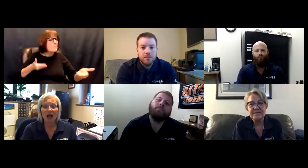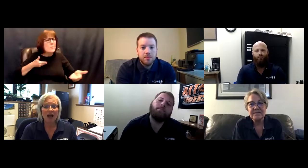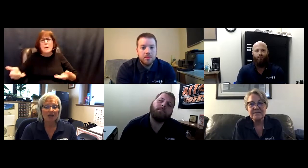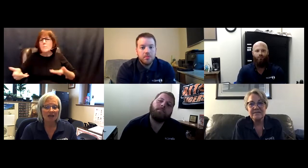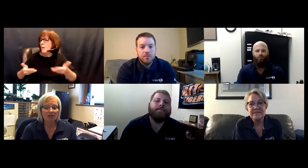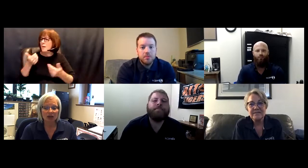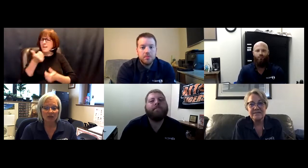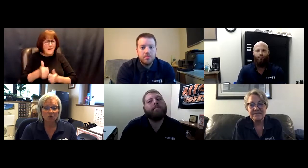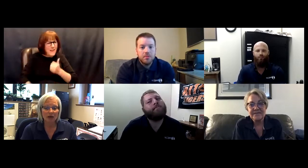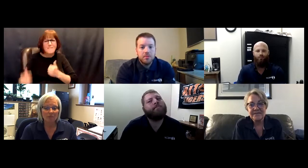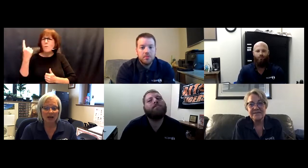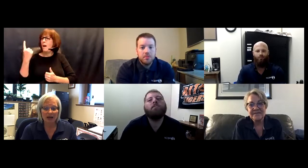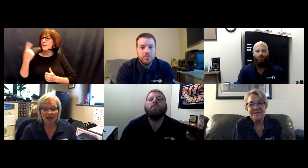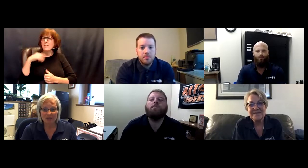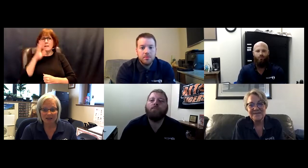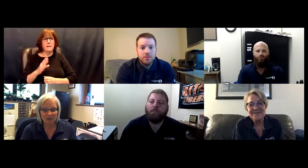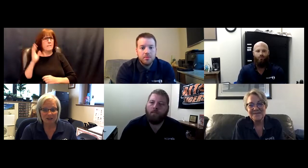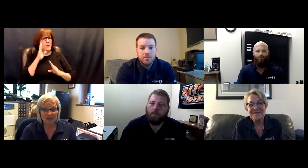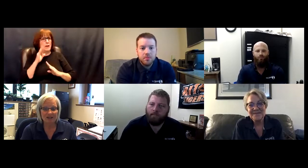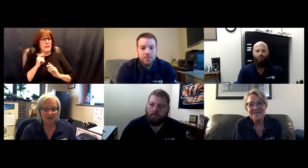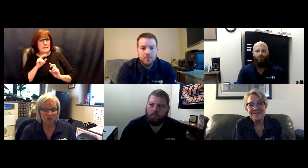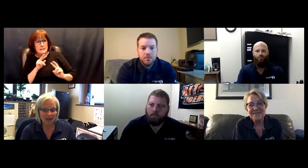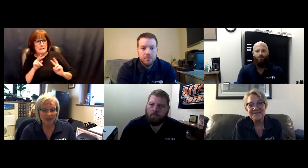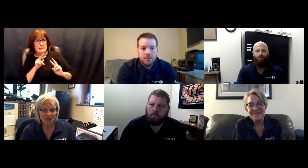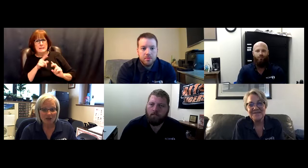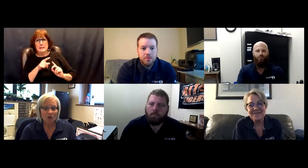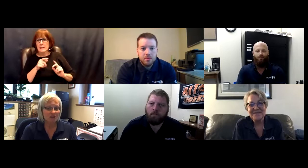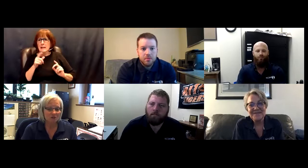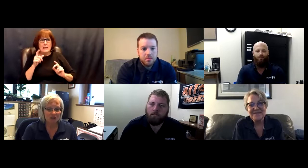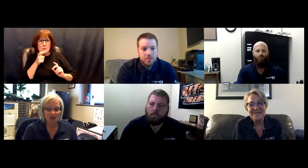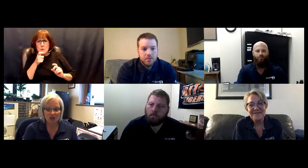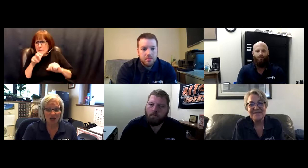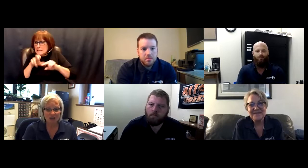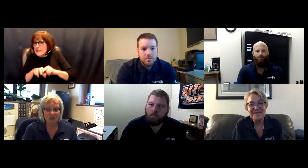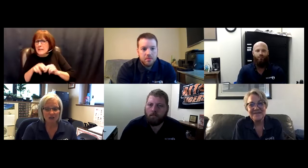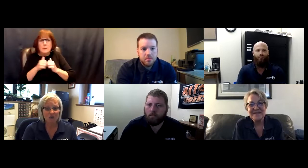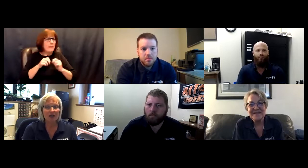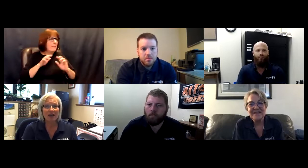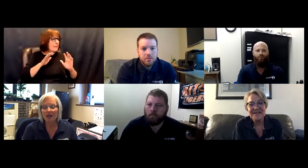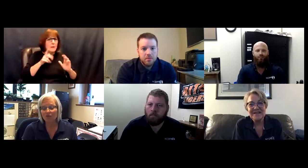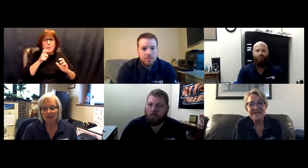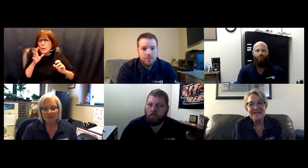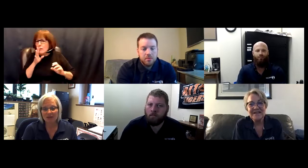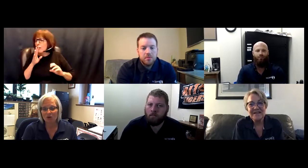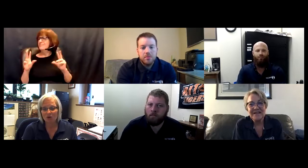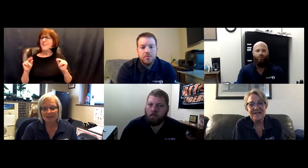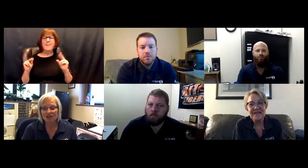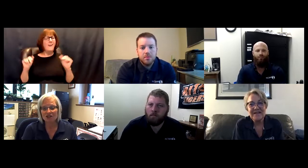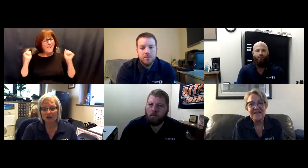I never had to worry about having someone to sit with or someone to talk to everybody there wants to share